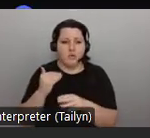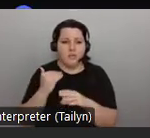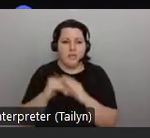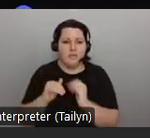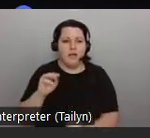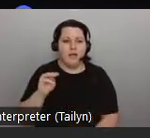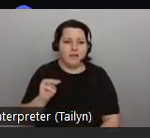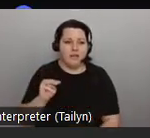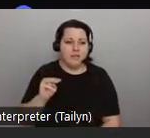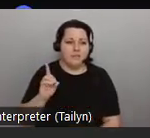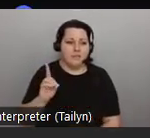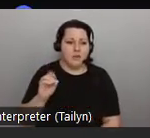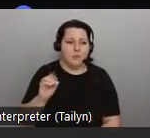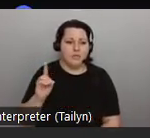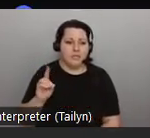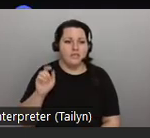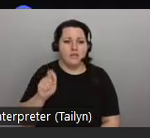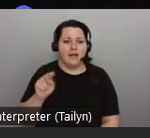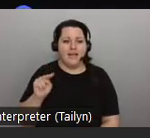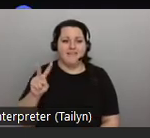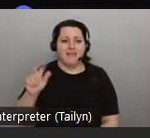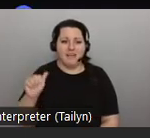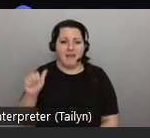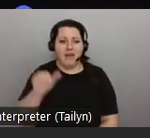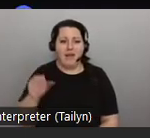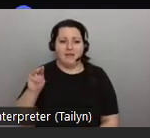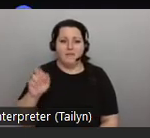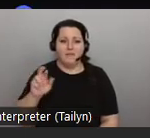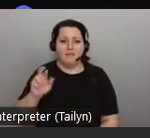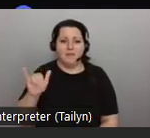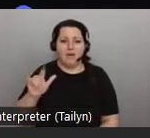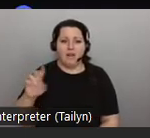help or review of your document you can submit service desk to assign it to the IT accessibility group and we can take